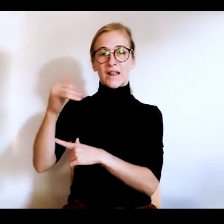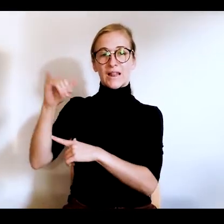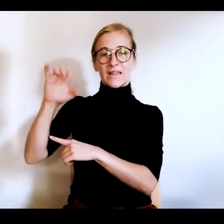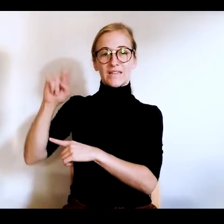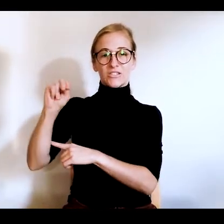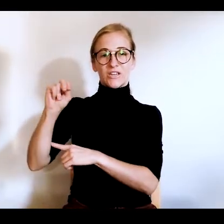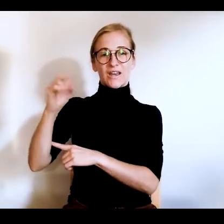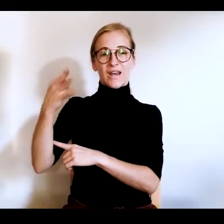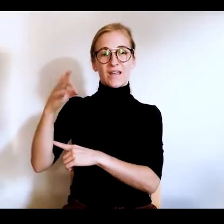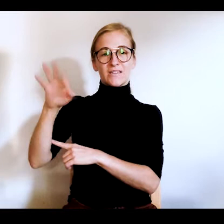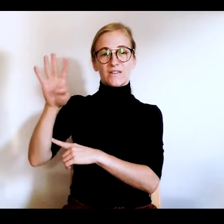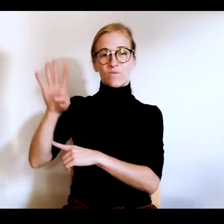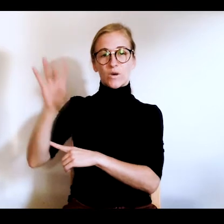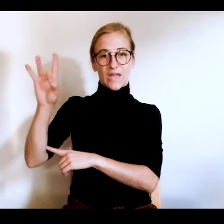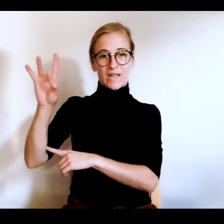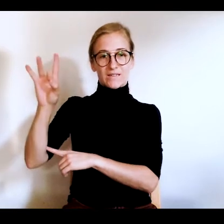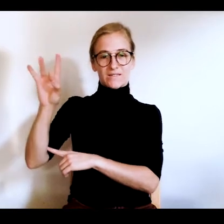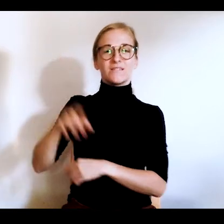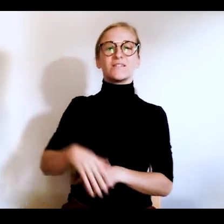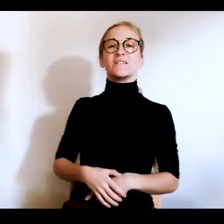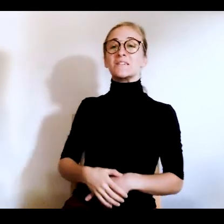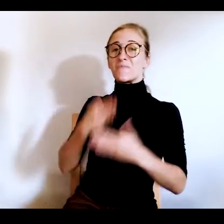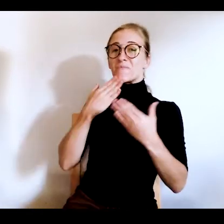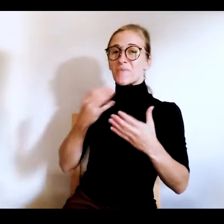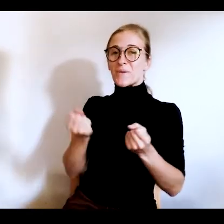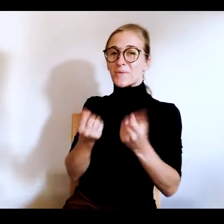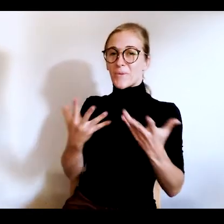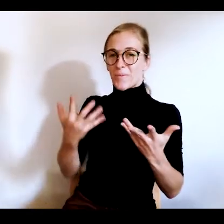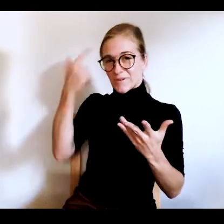Welcome too. Thank you very much for being here with us.